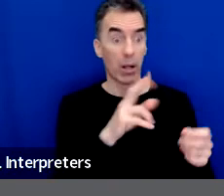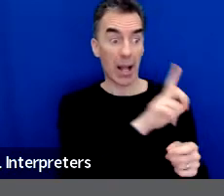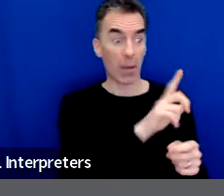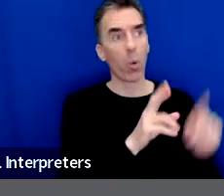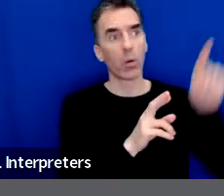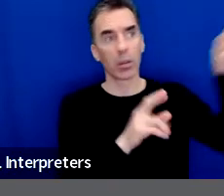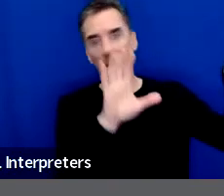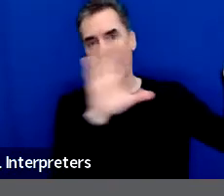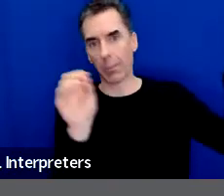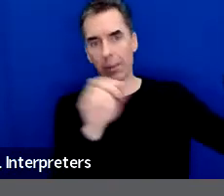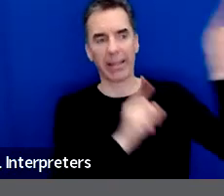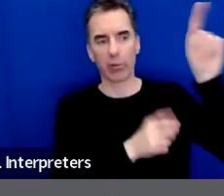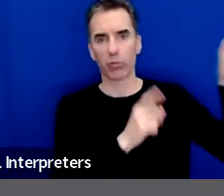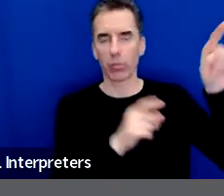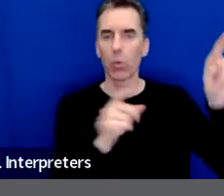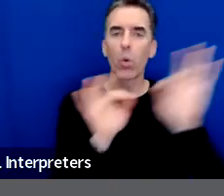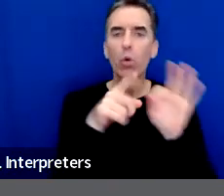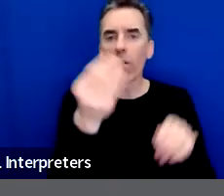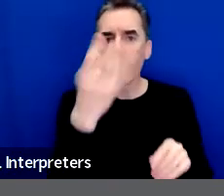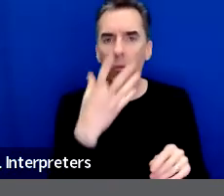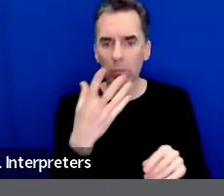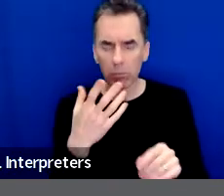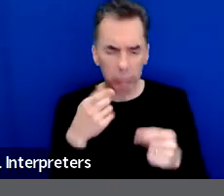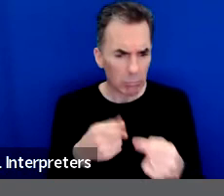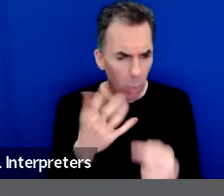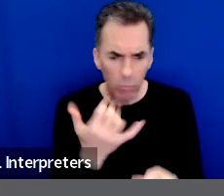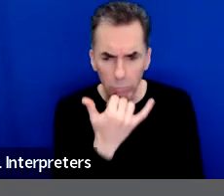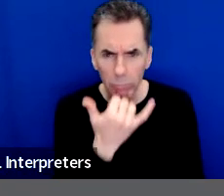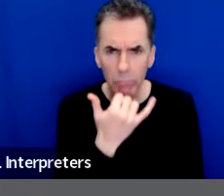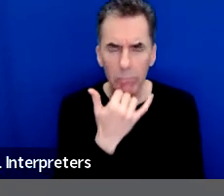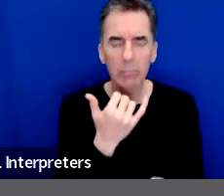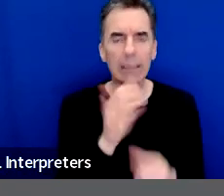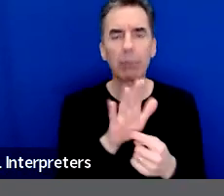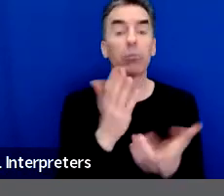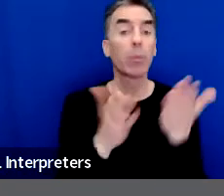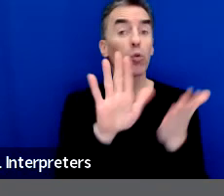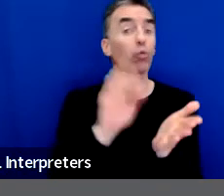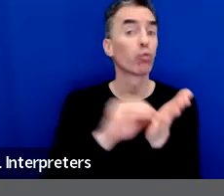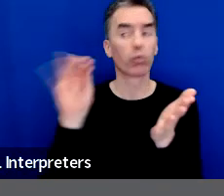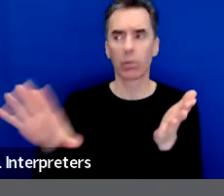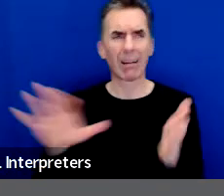if you if you let us know if you know, a student tells you that they can't get access into something, or if you're having trouble